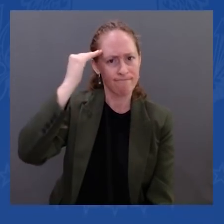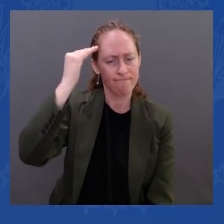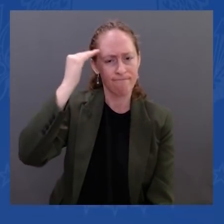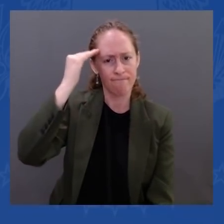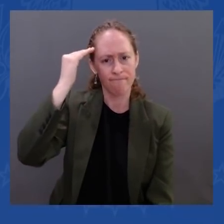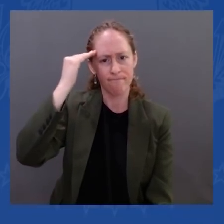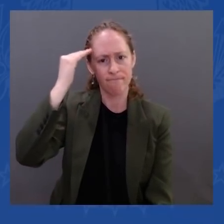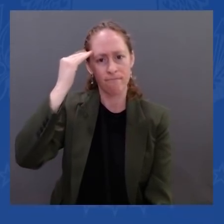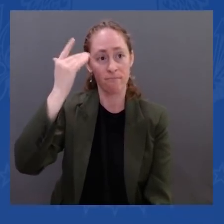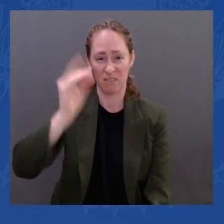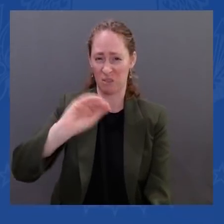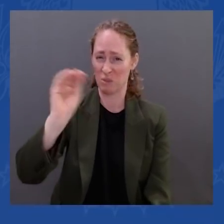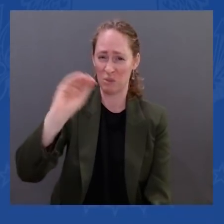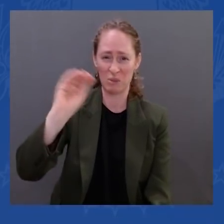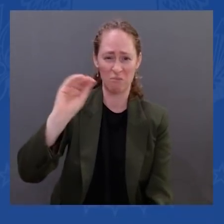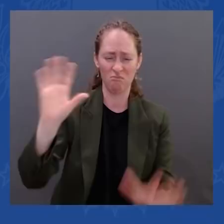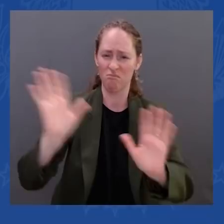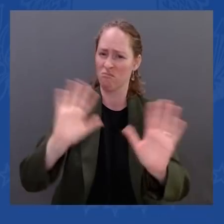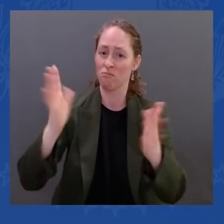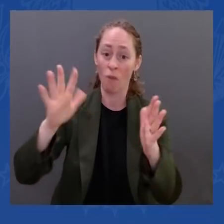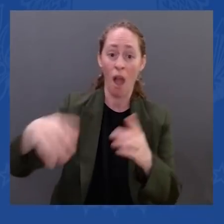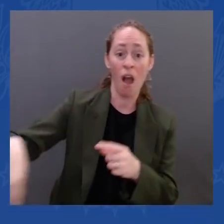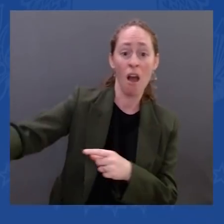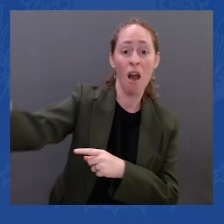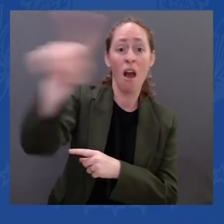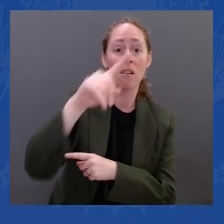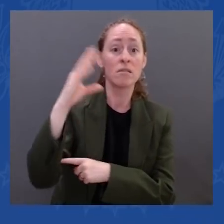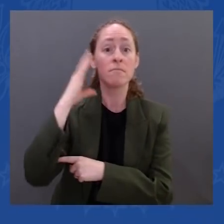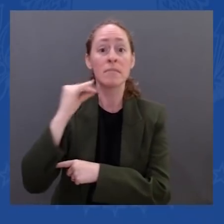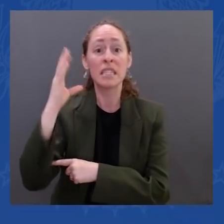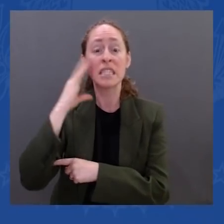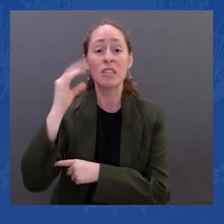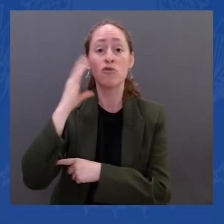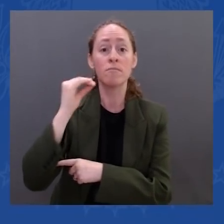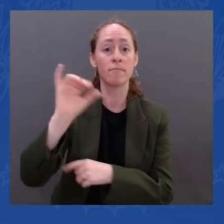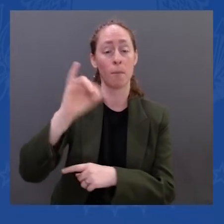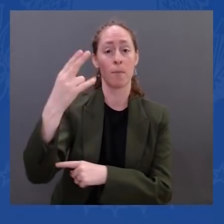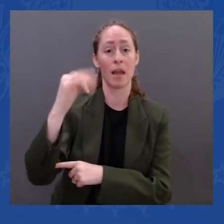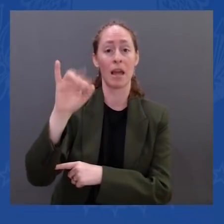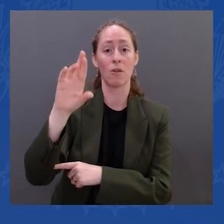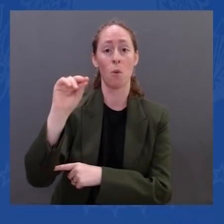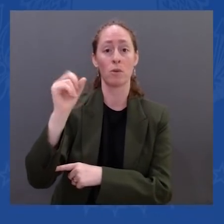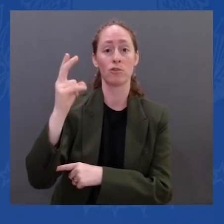that mankind will never cause the catastrophe brought about by nuclear weapons,